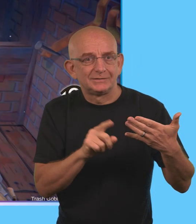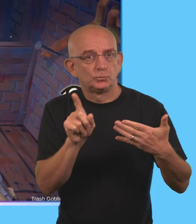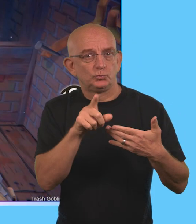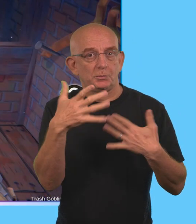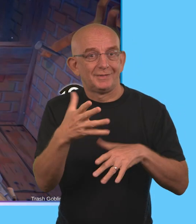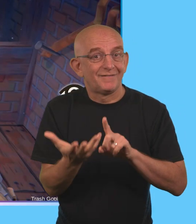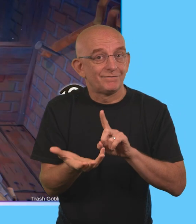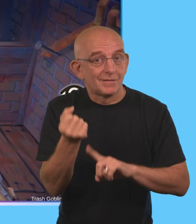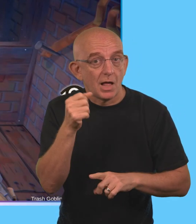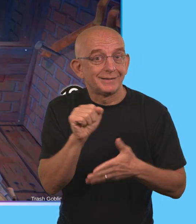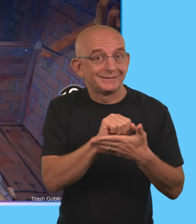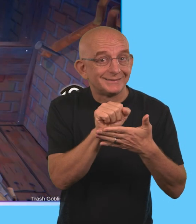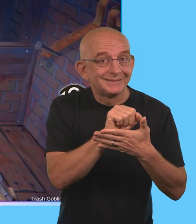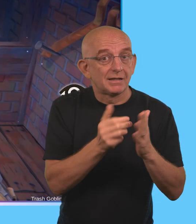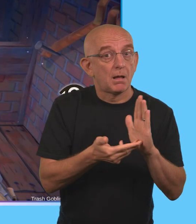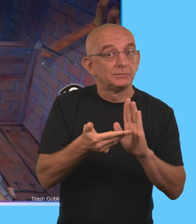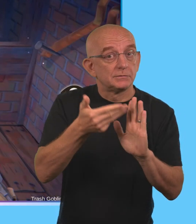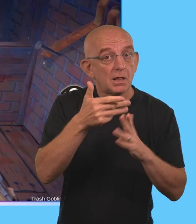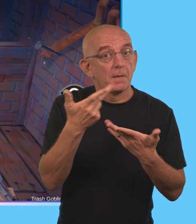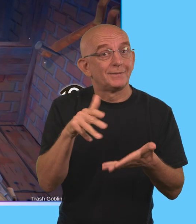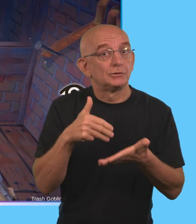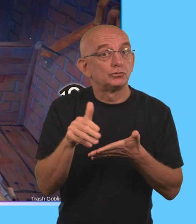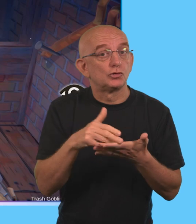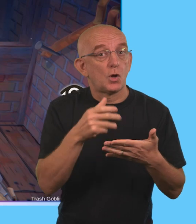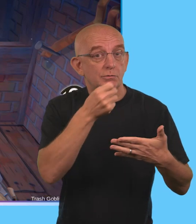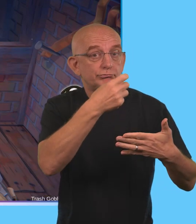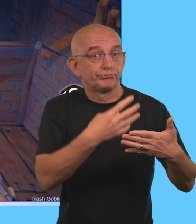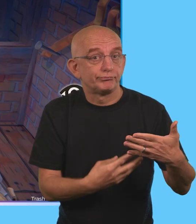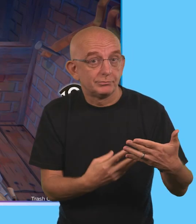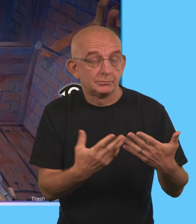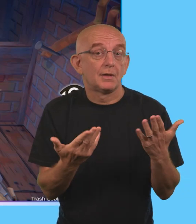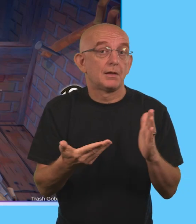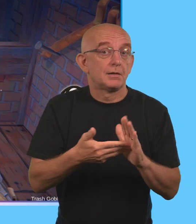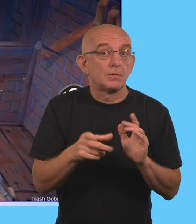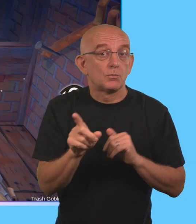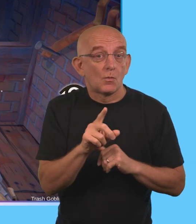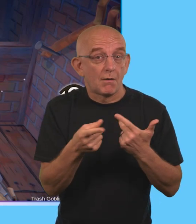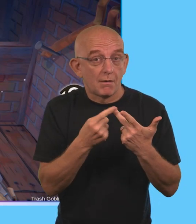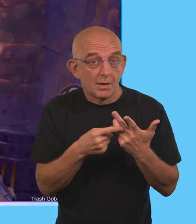handily tracking every trinket you've found, cleaned, upcycled, and sold.